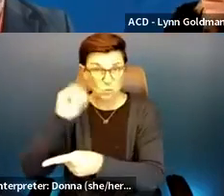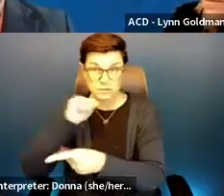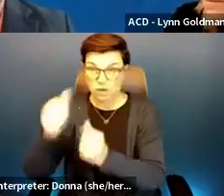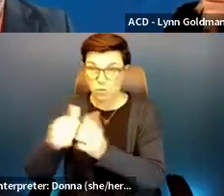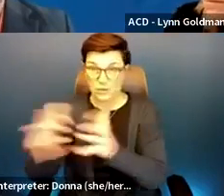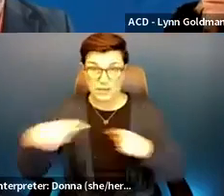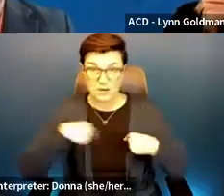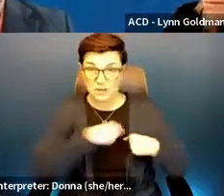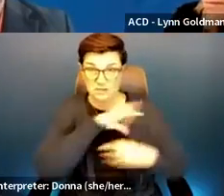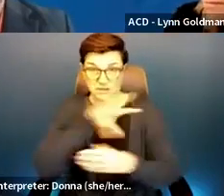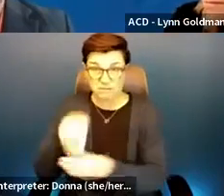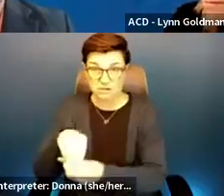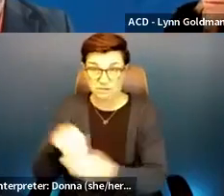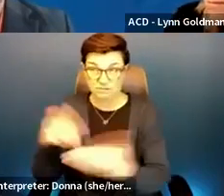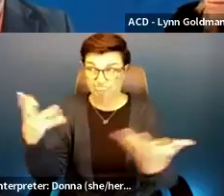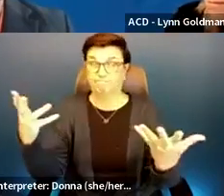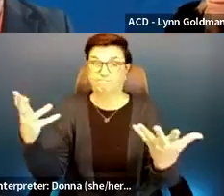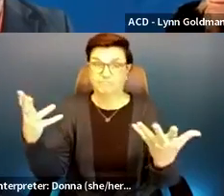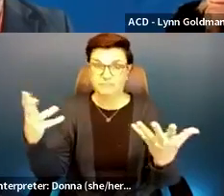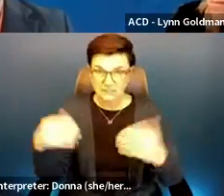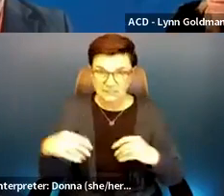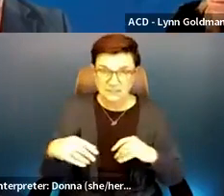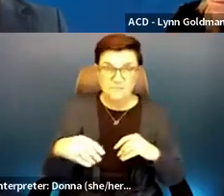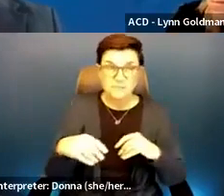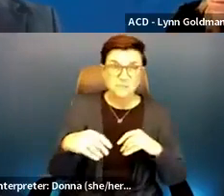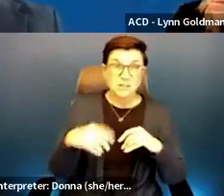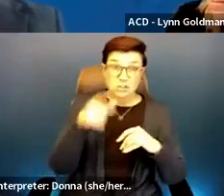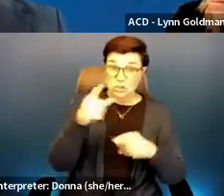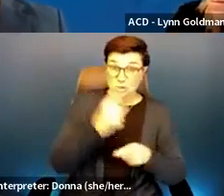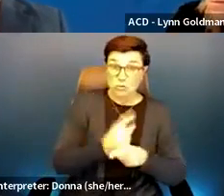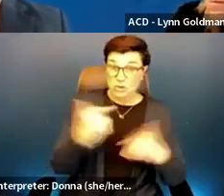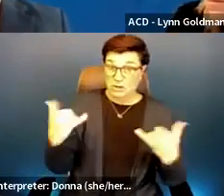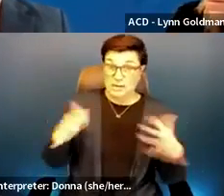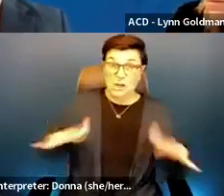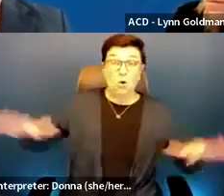that have occurred, and there are a lot of responses happening across the world right now,